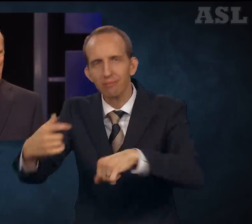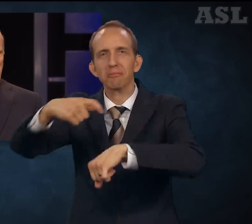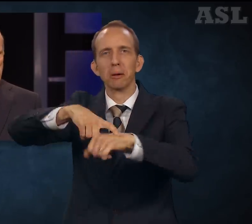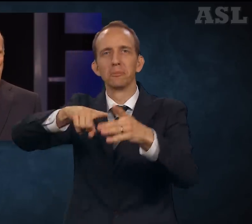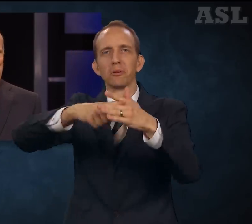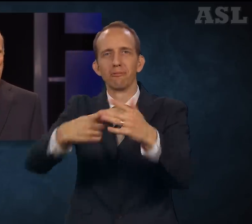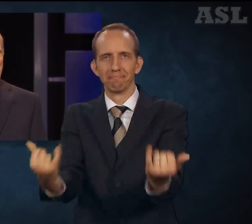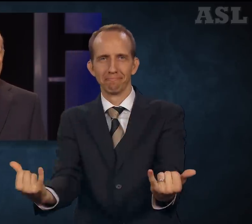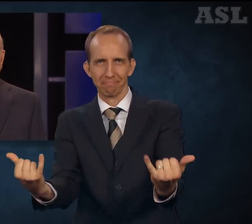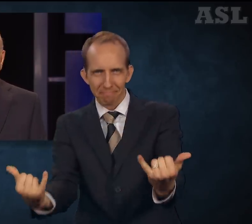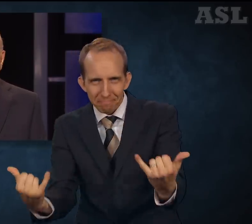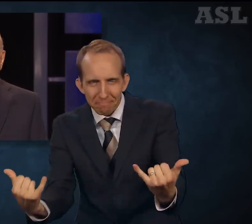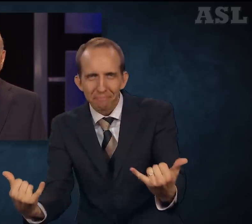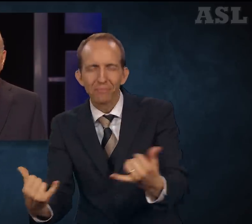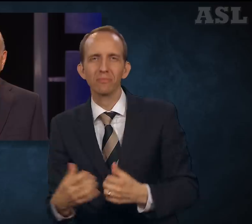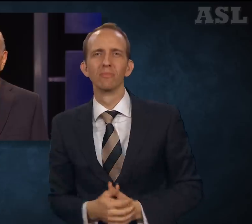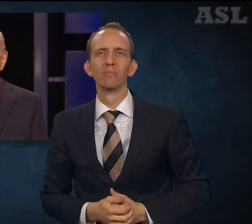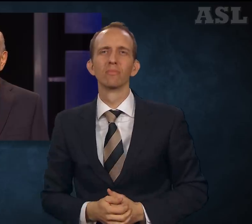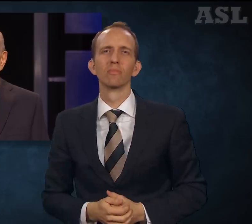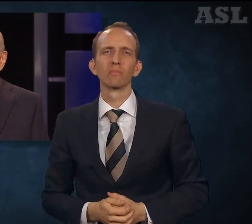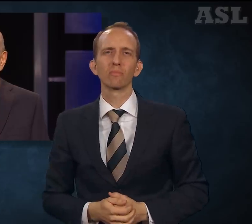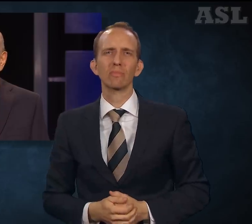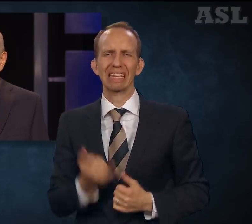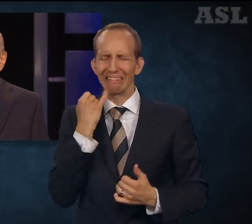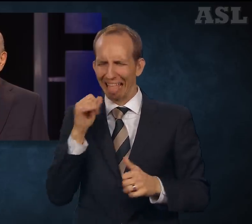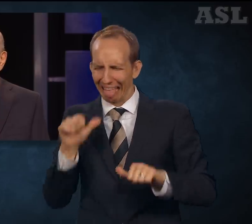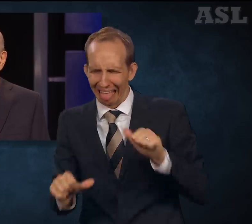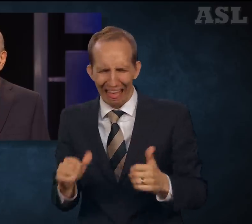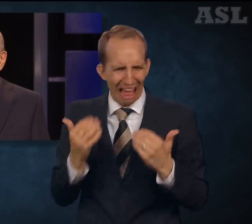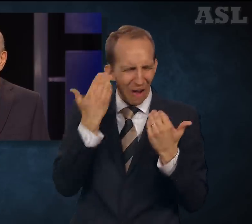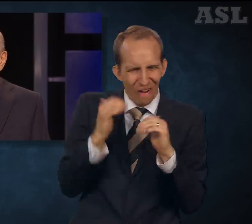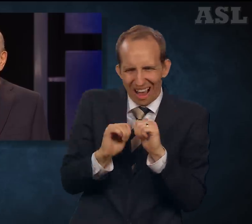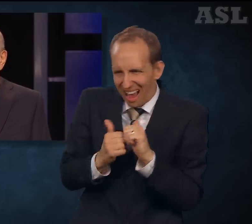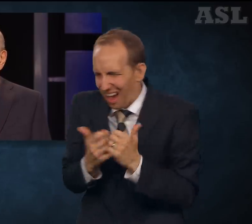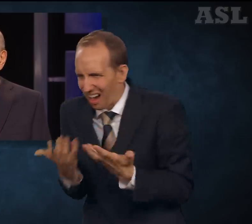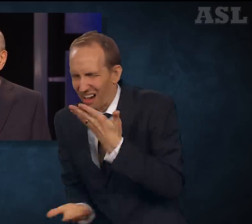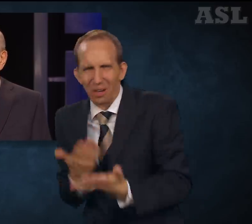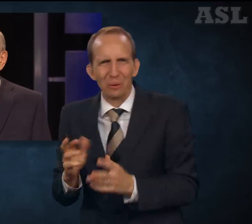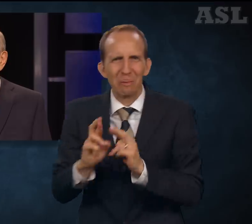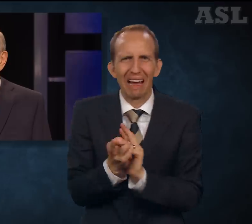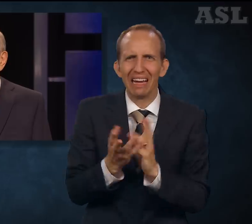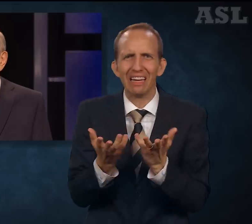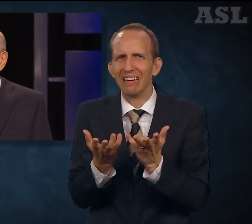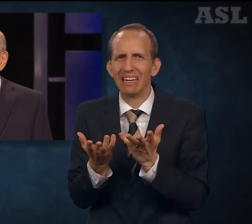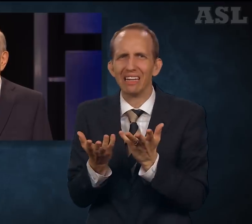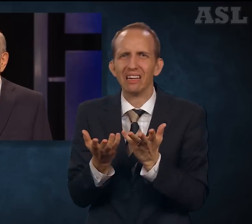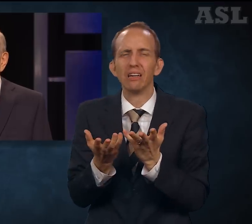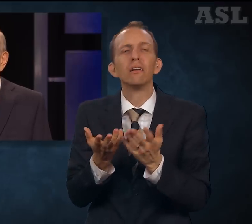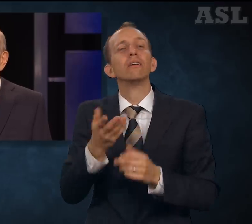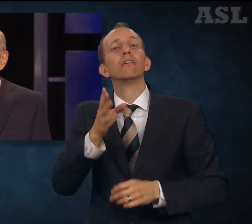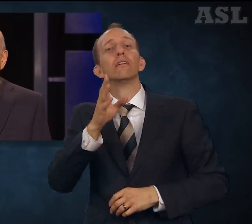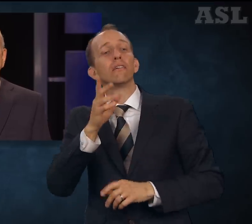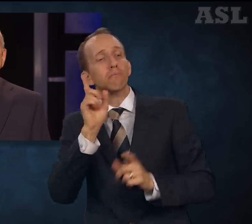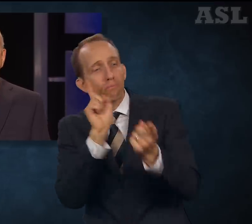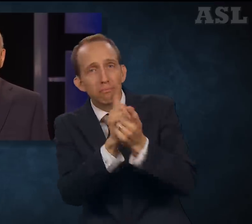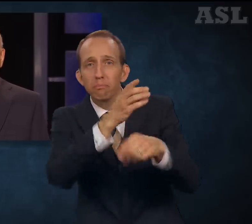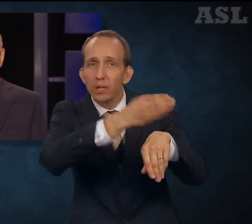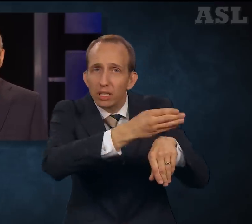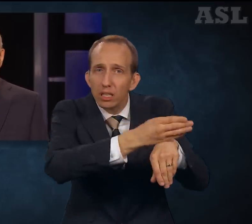IF YOU AREN'T SURE HOW TO REPENT, TALK WITH YOUR BISHOP